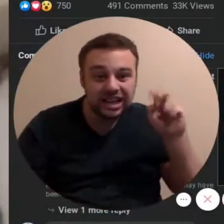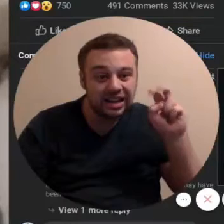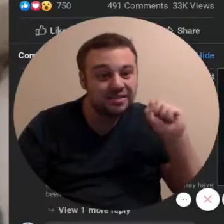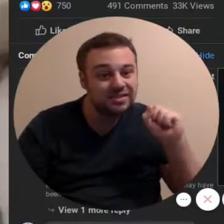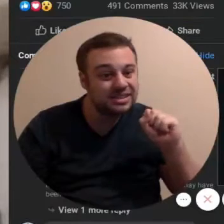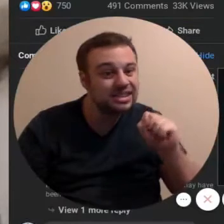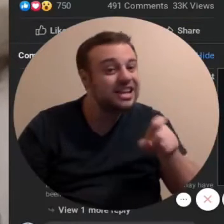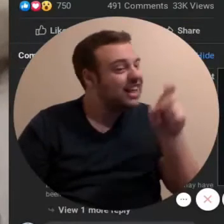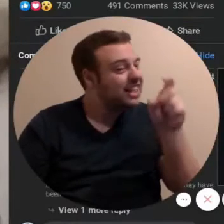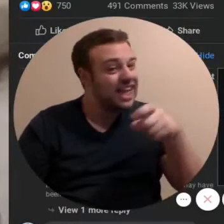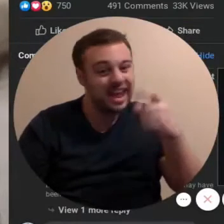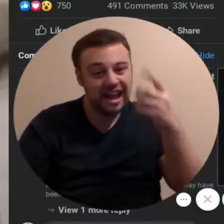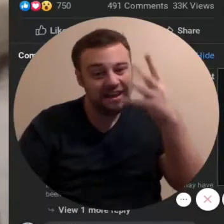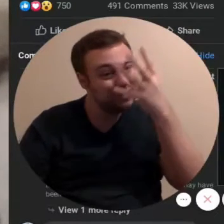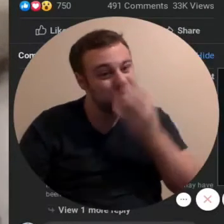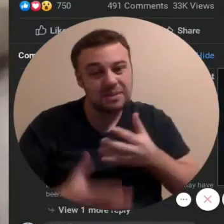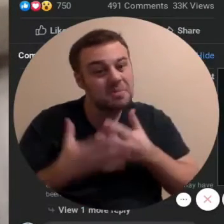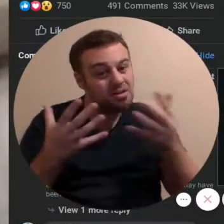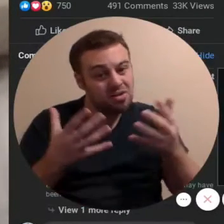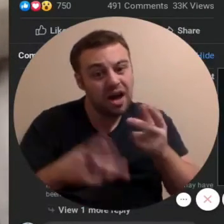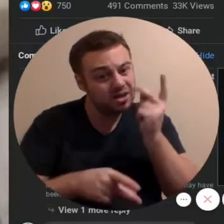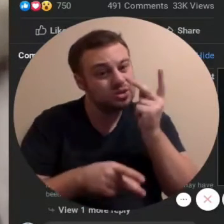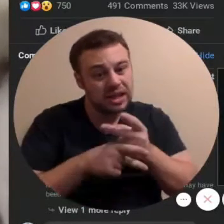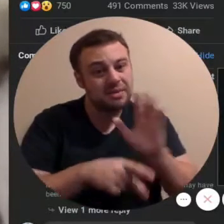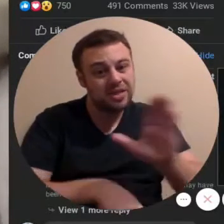that they need, to save for the moments they need it.